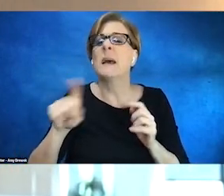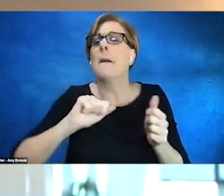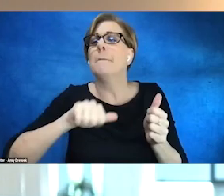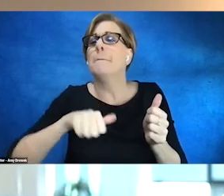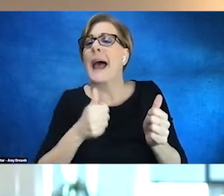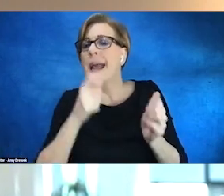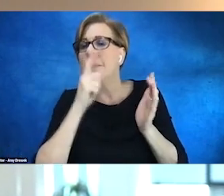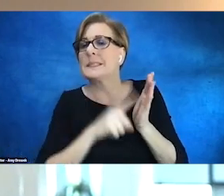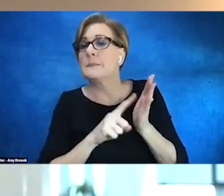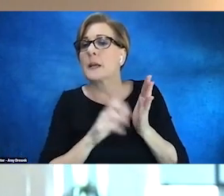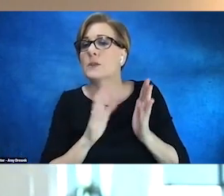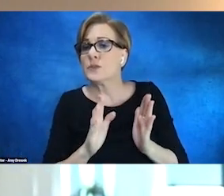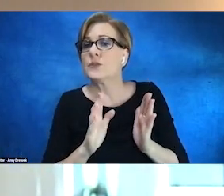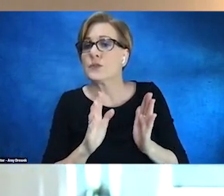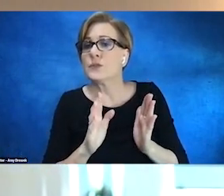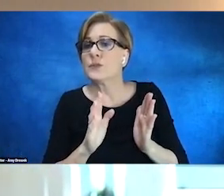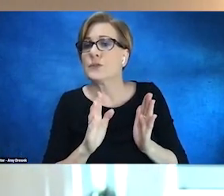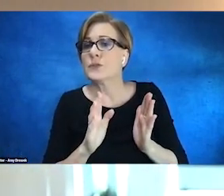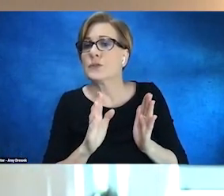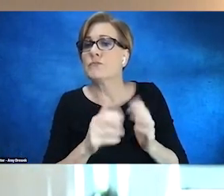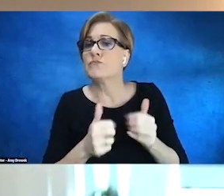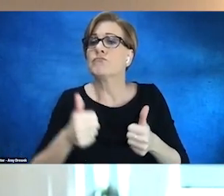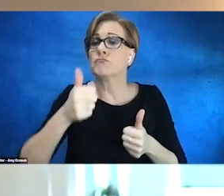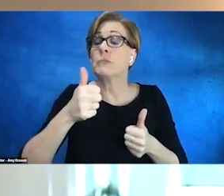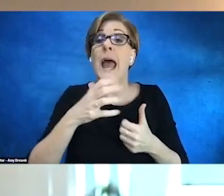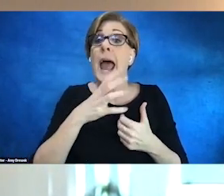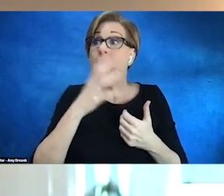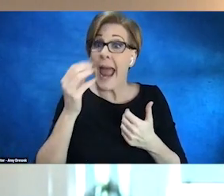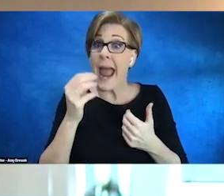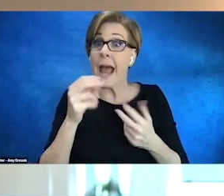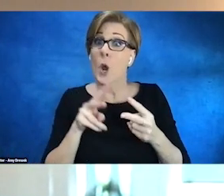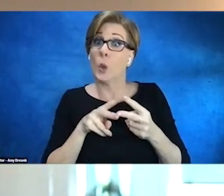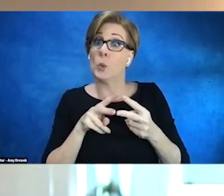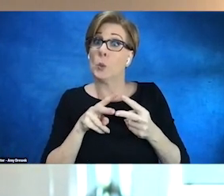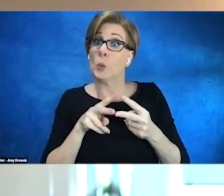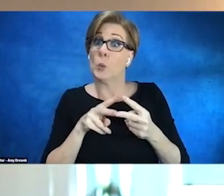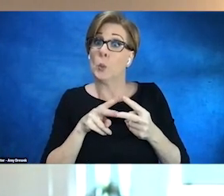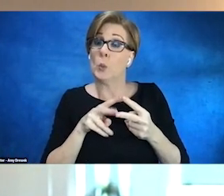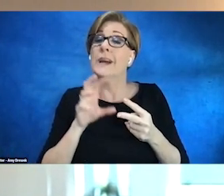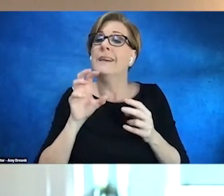usually work as a backup Inspector, but they're also the individuals within the voting location